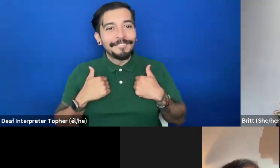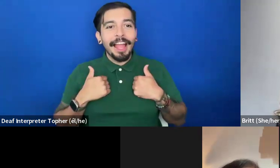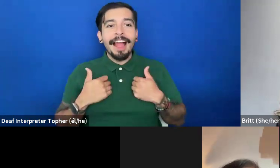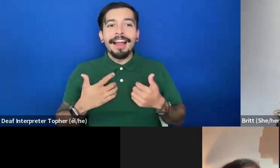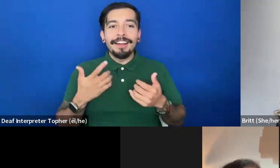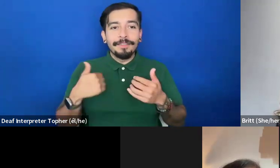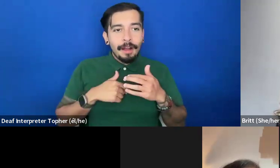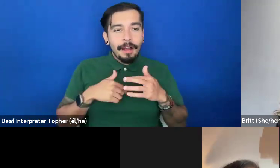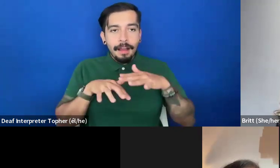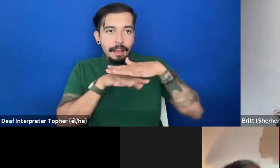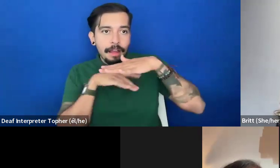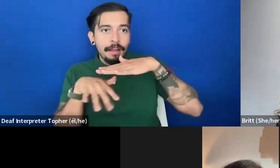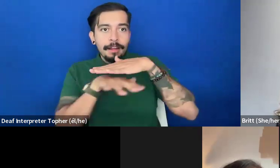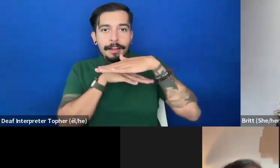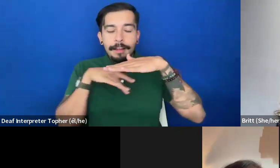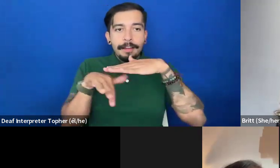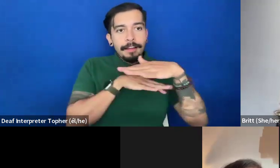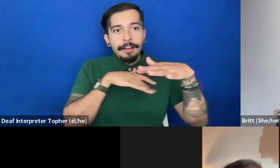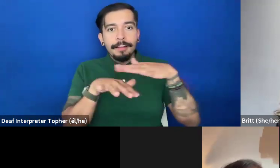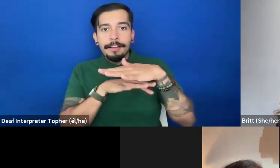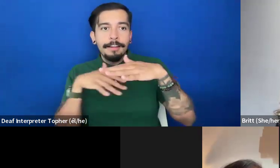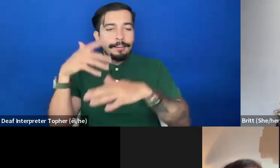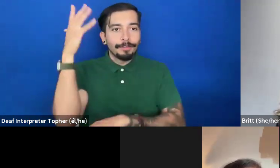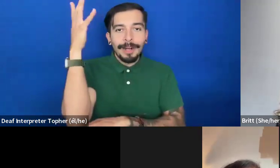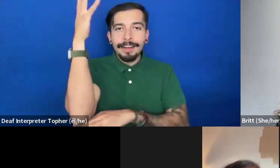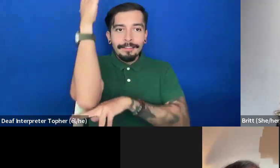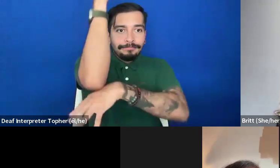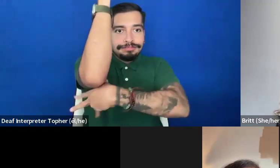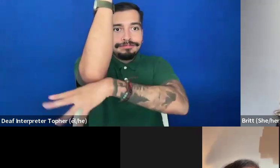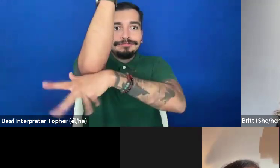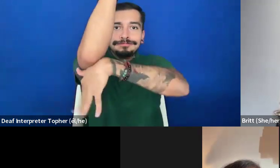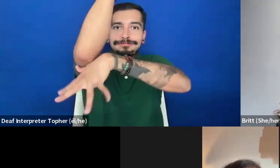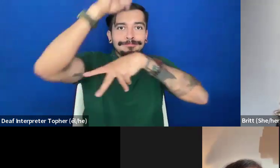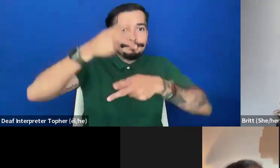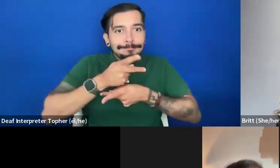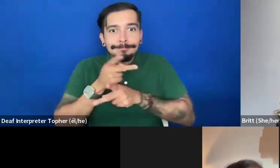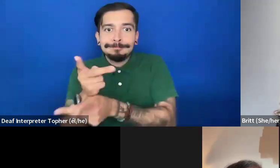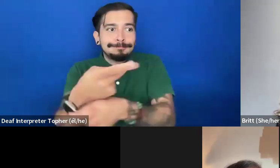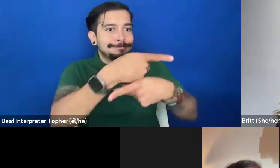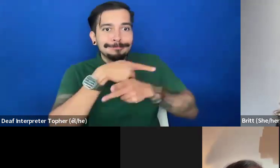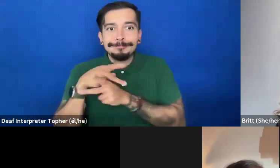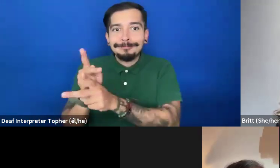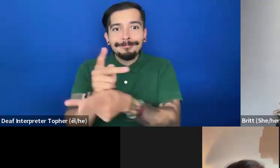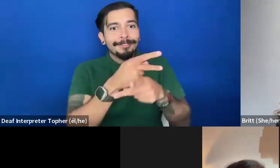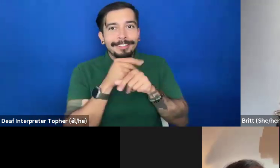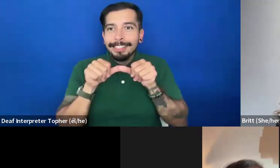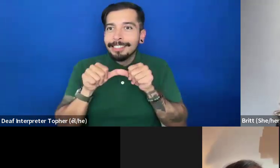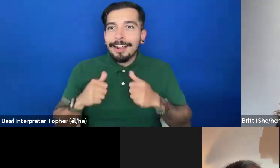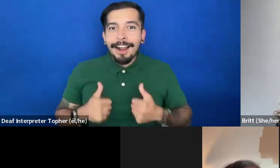to uplift each other, to stay alive and connected, and to remind one another that just like trees,